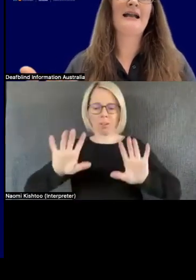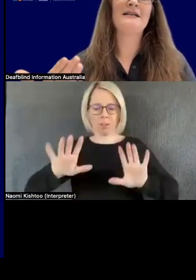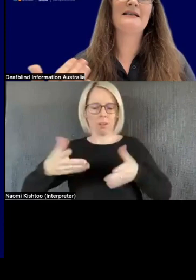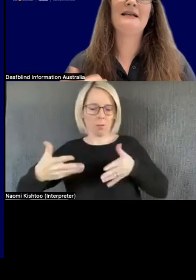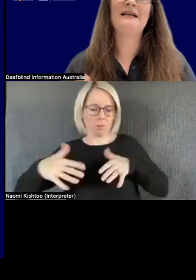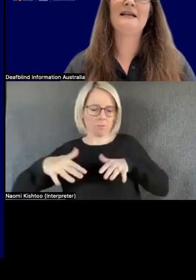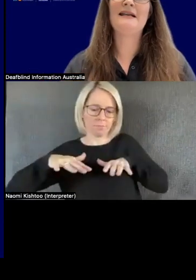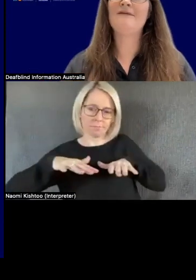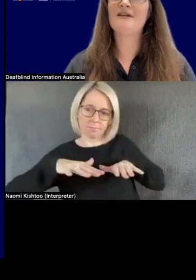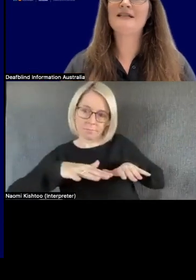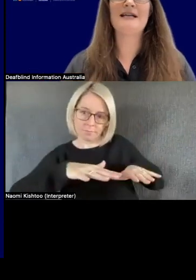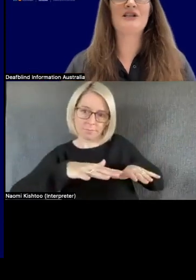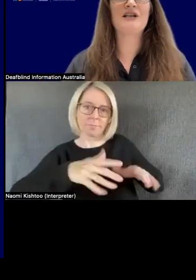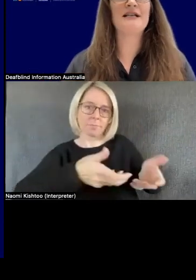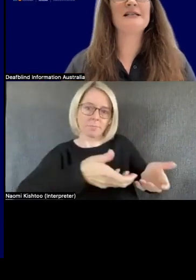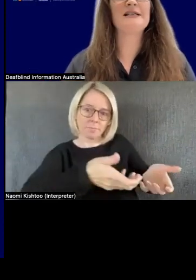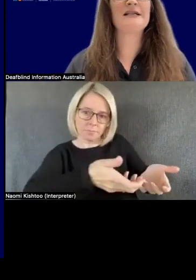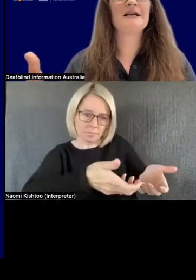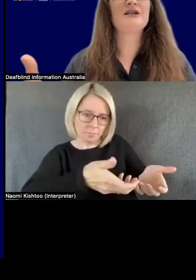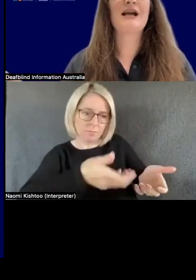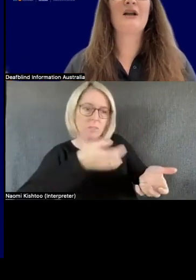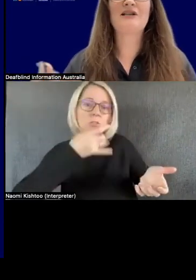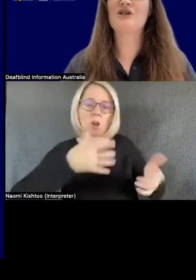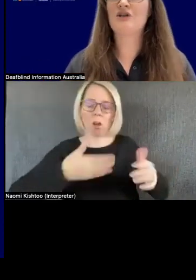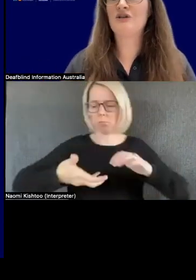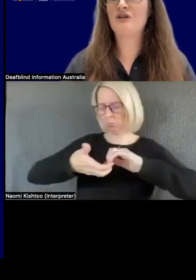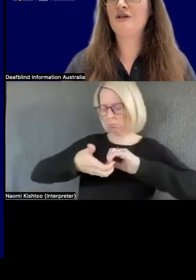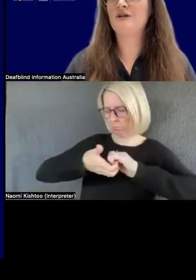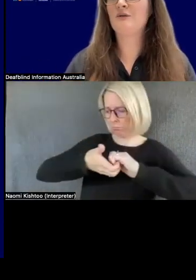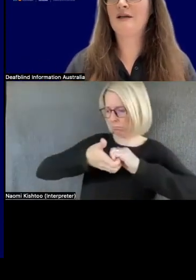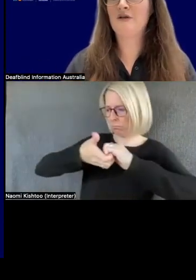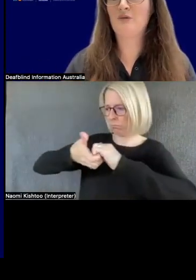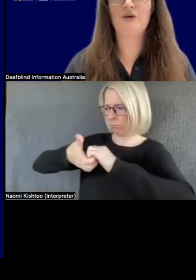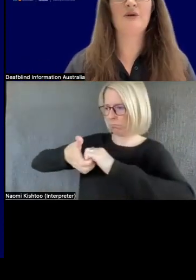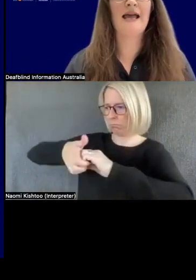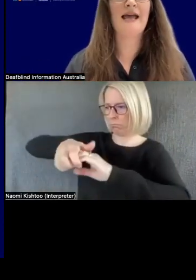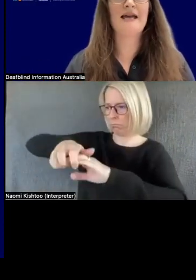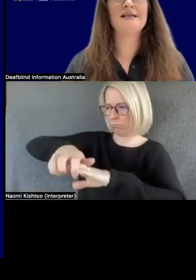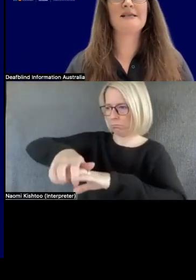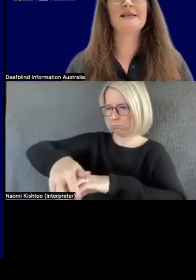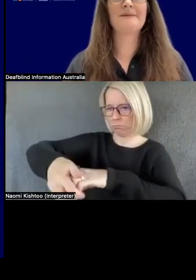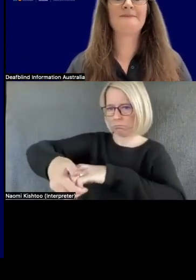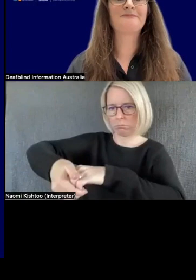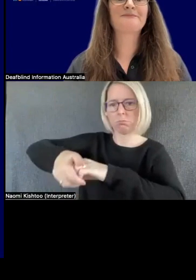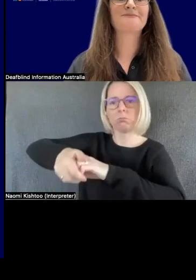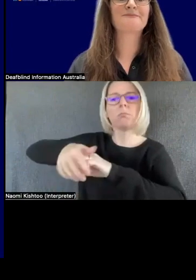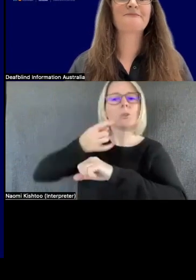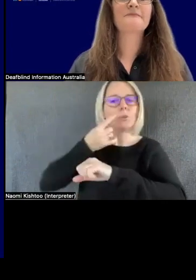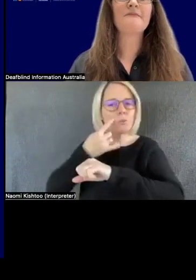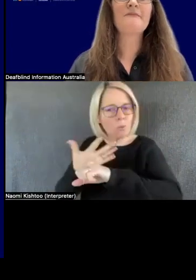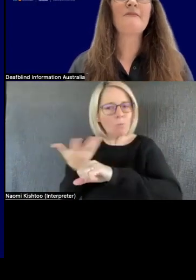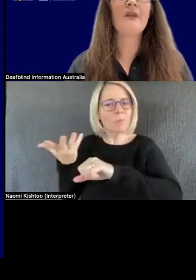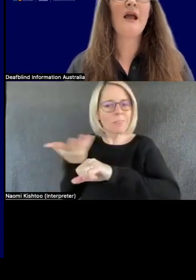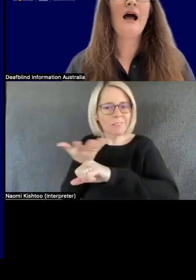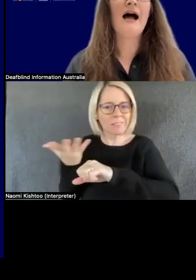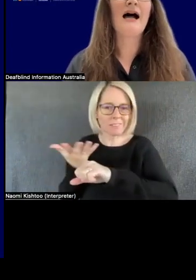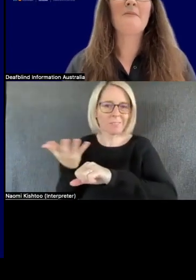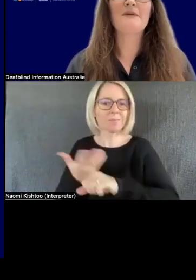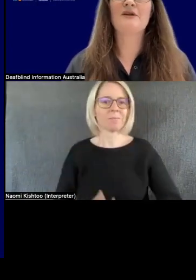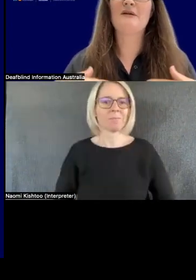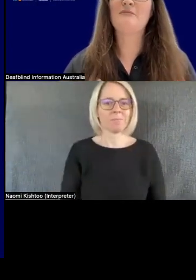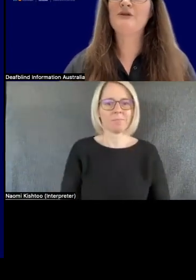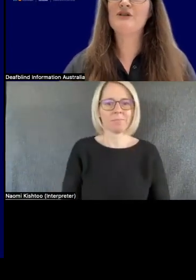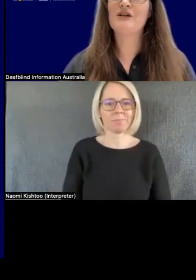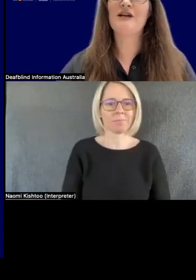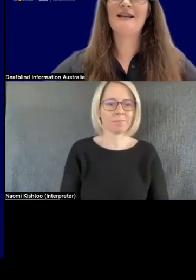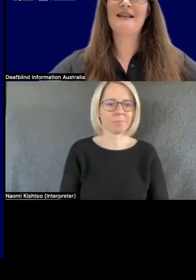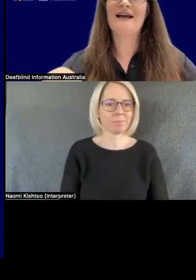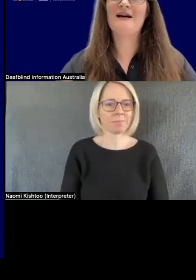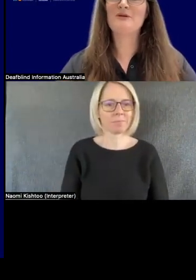and the invitation is “Shall I show you where you put your hands?”. So, the blue shirt, arms